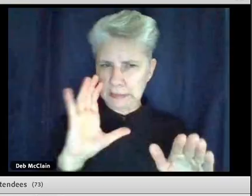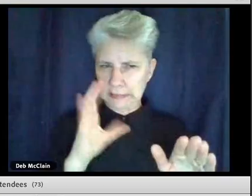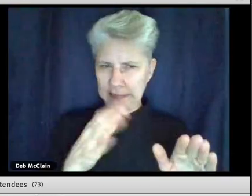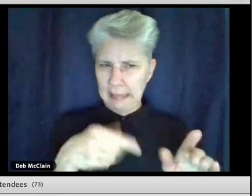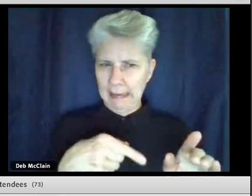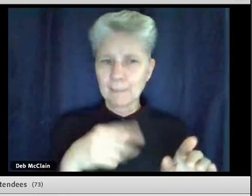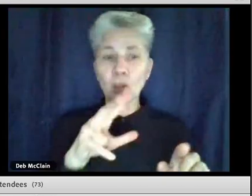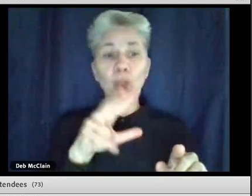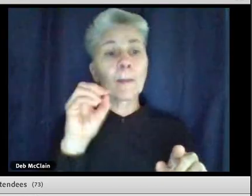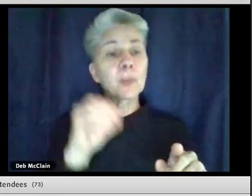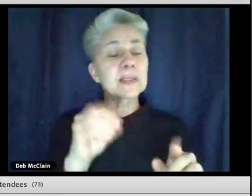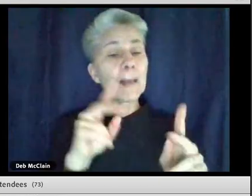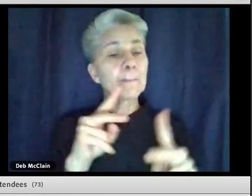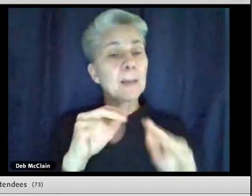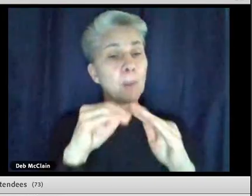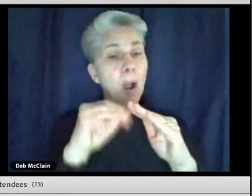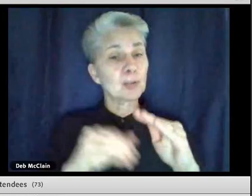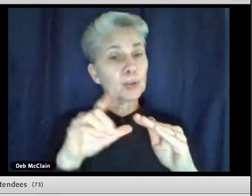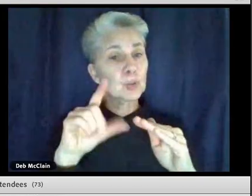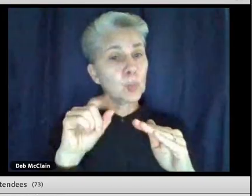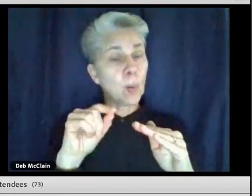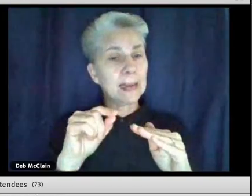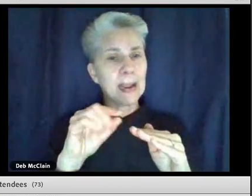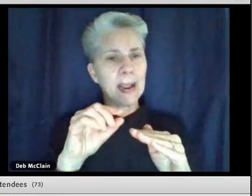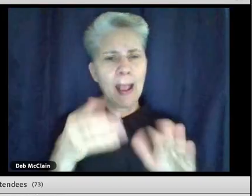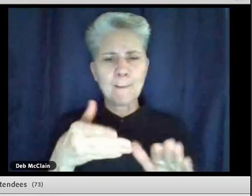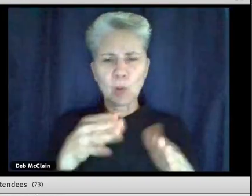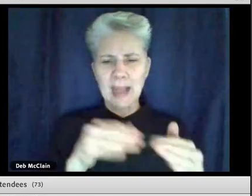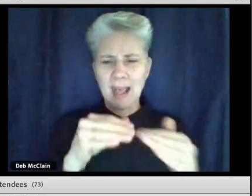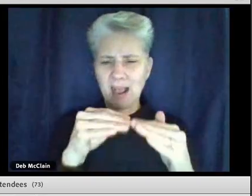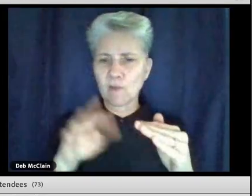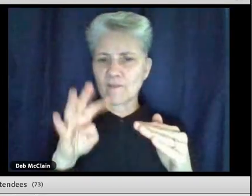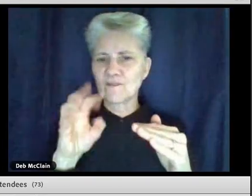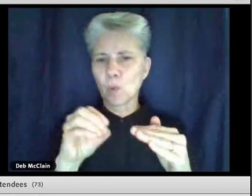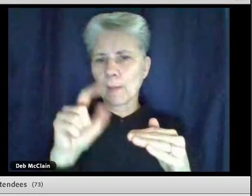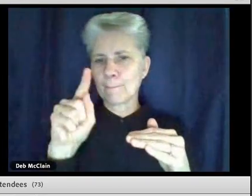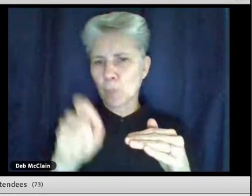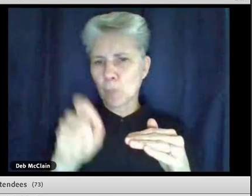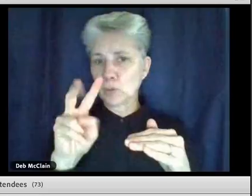The symptoms appear mild in children, 3% in people under 20,